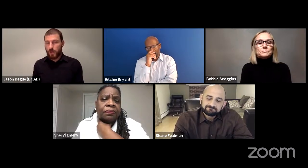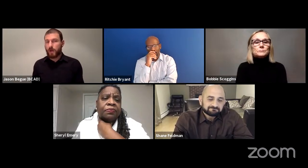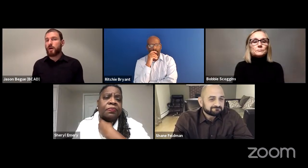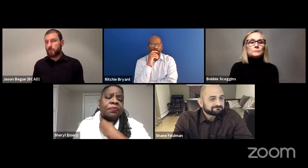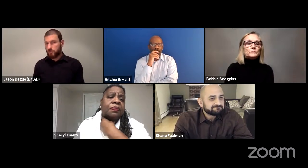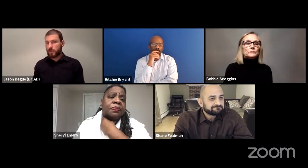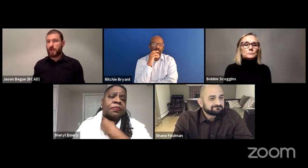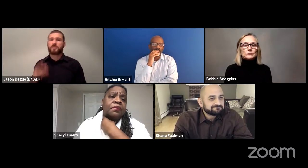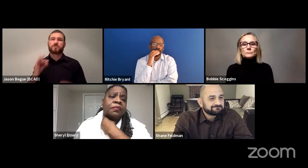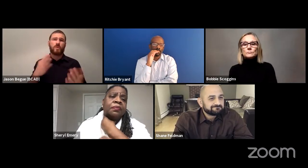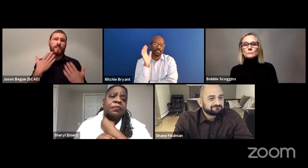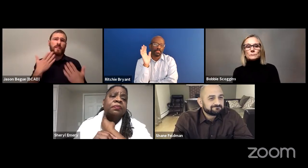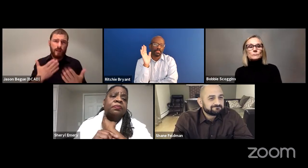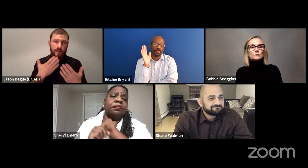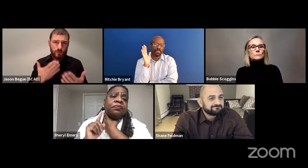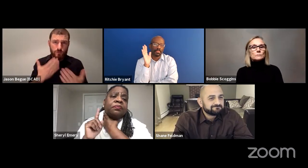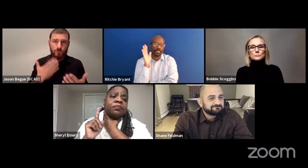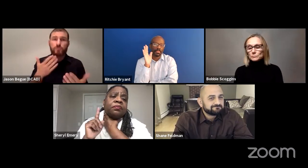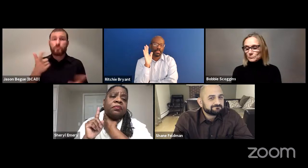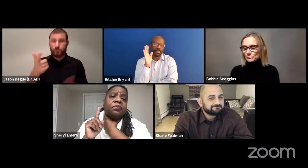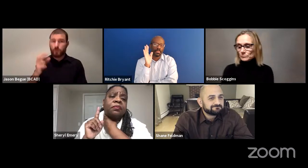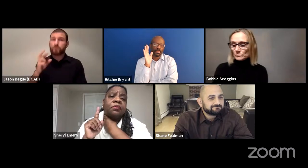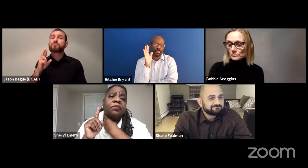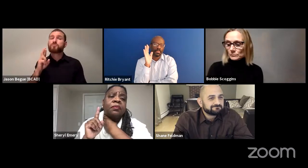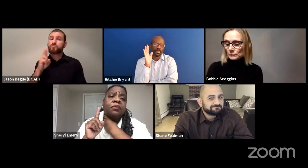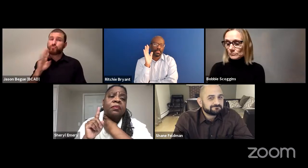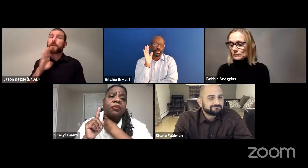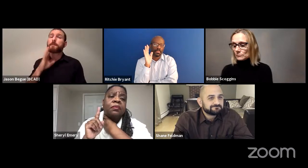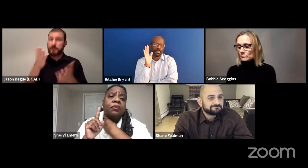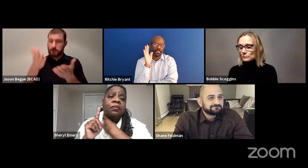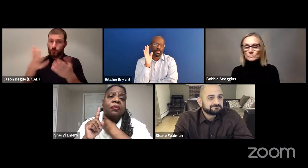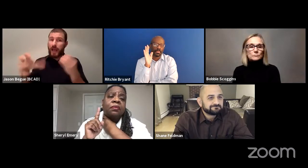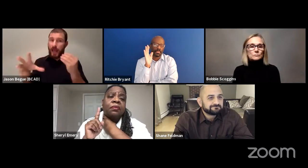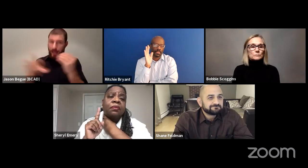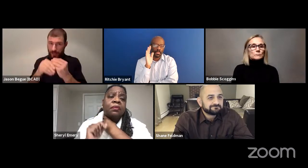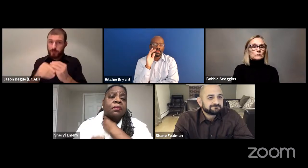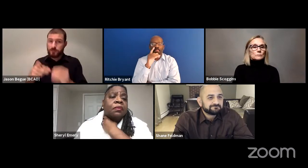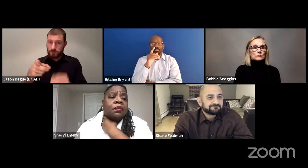be outlined in the body of it. JASON BEGUE: Thank you so much. Ritchie, you